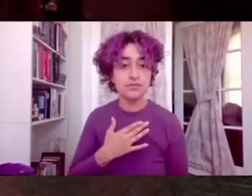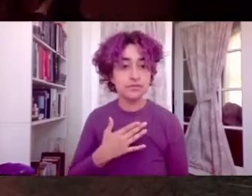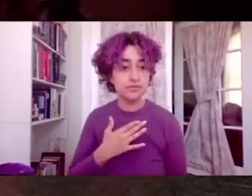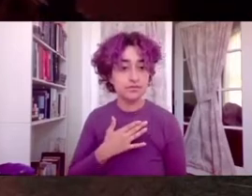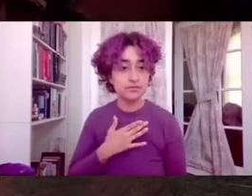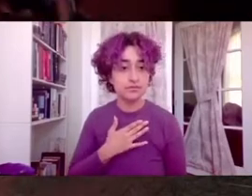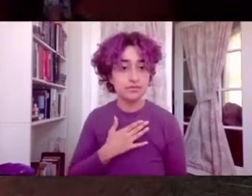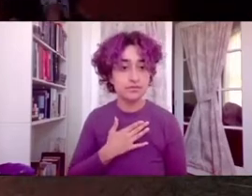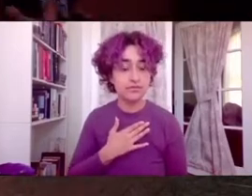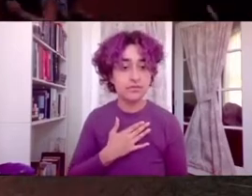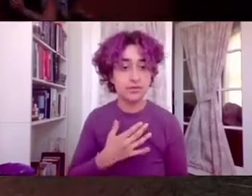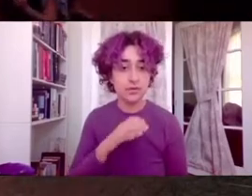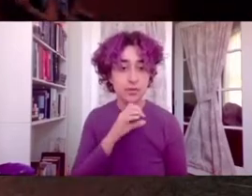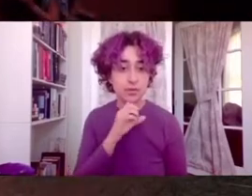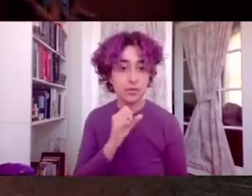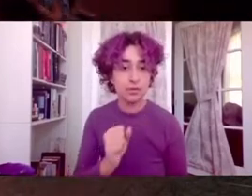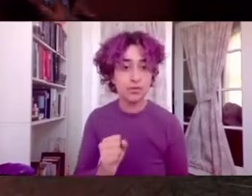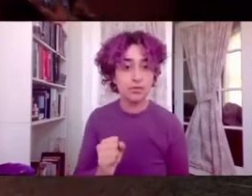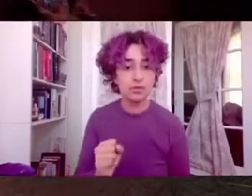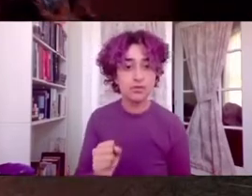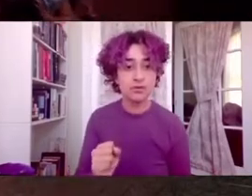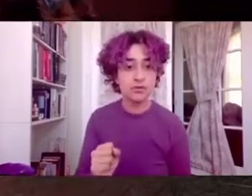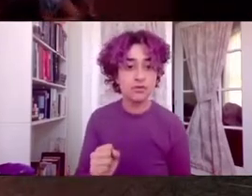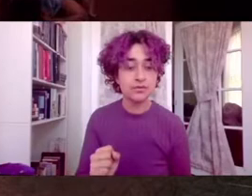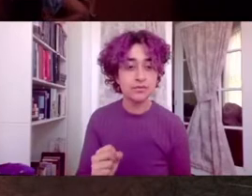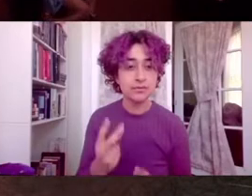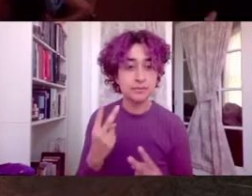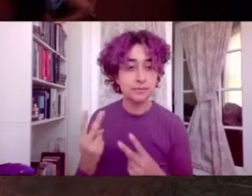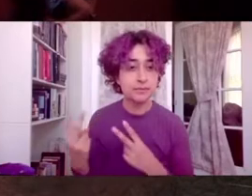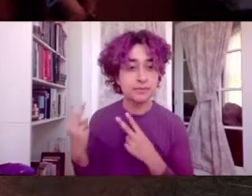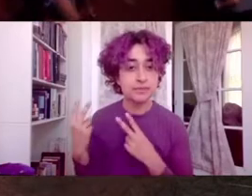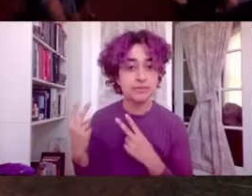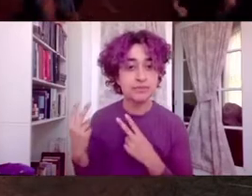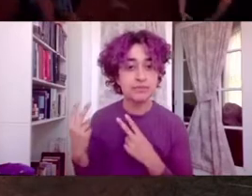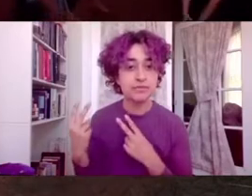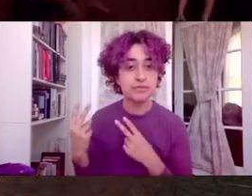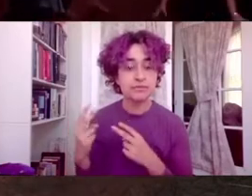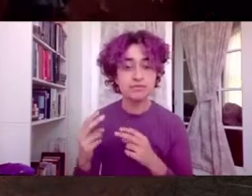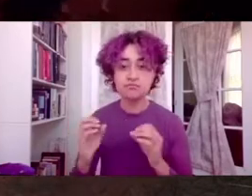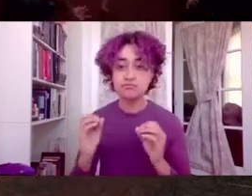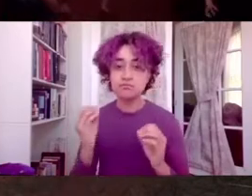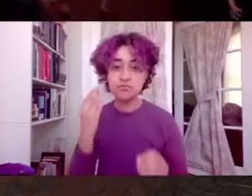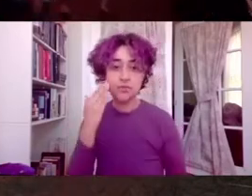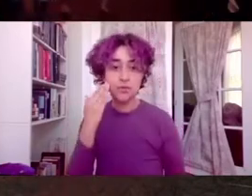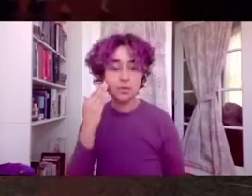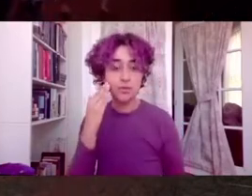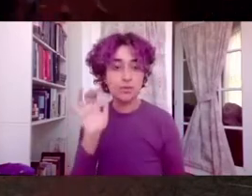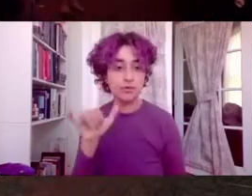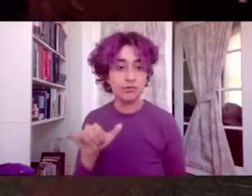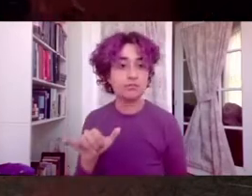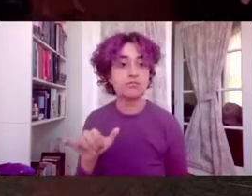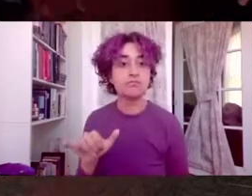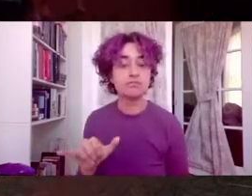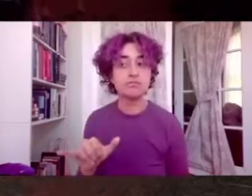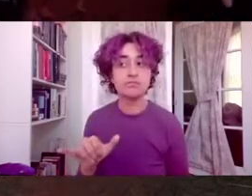So I could carry all burdens Knowing the truth